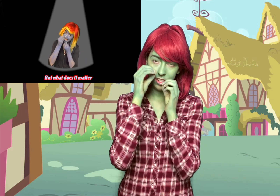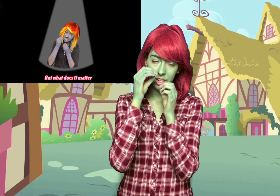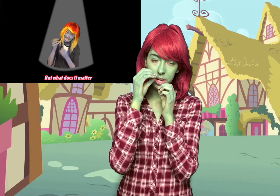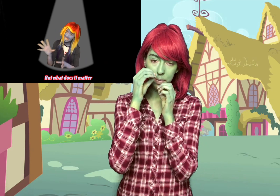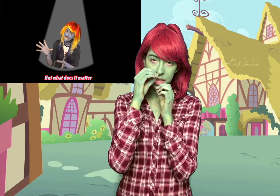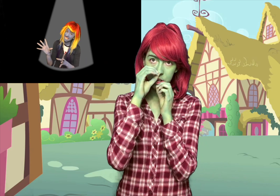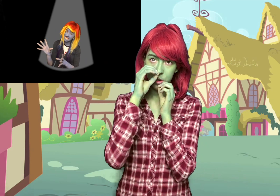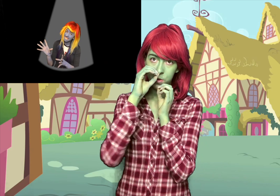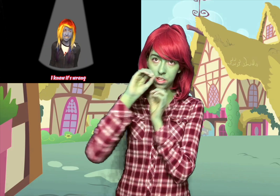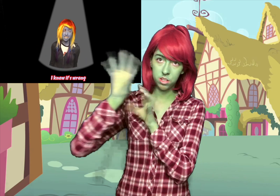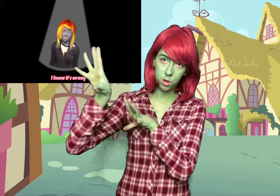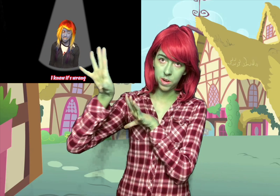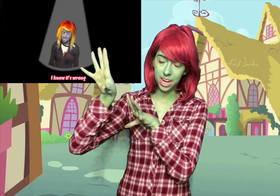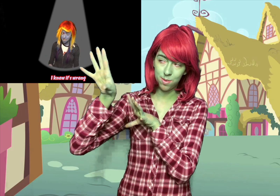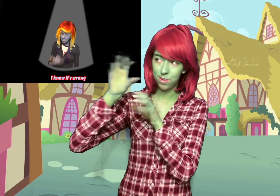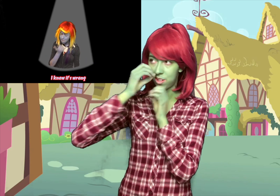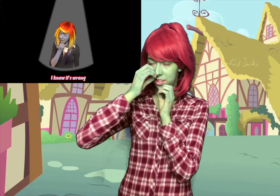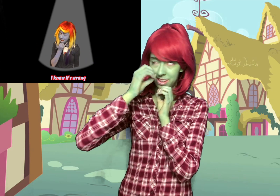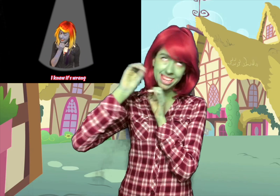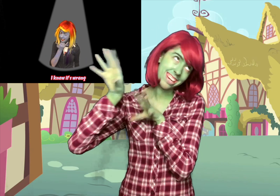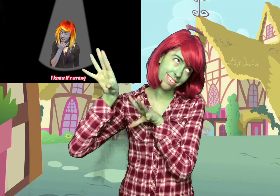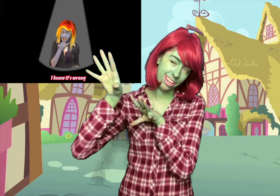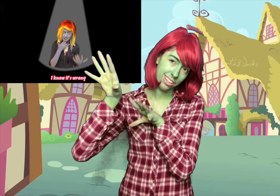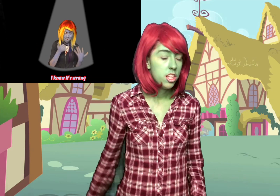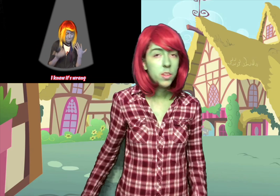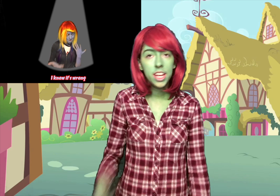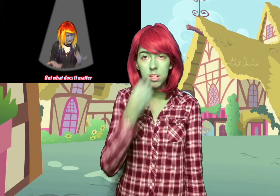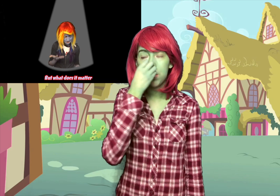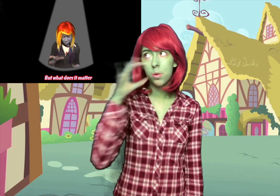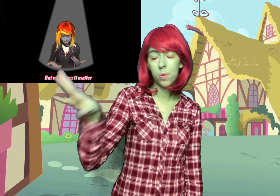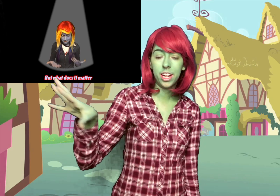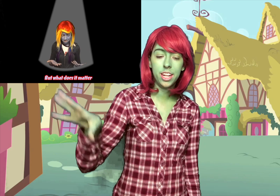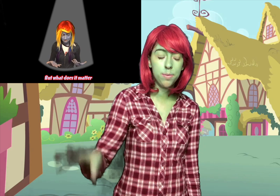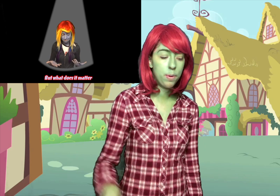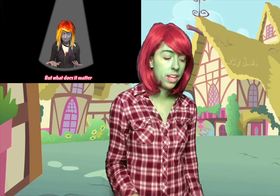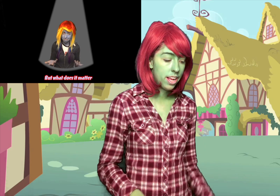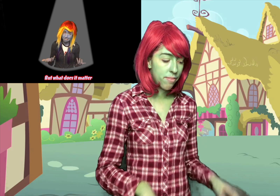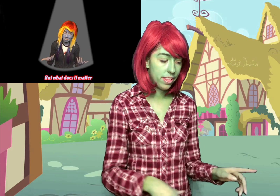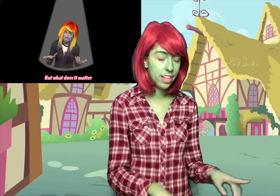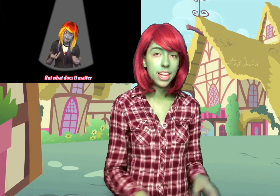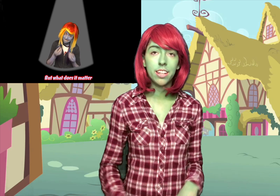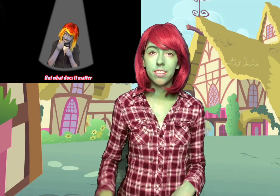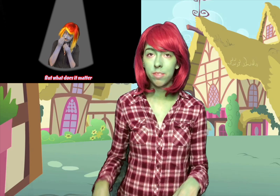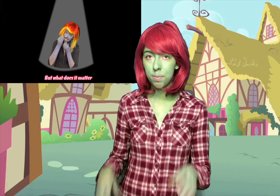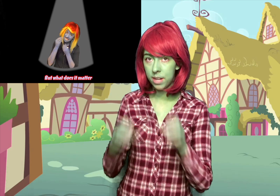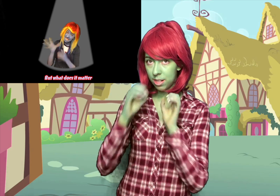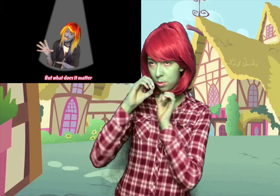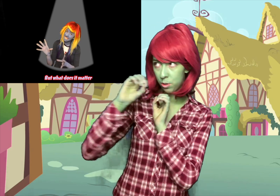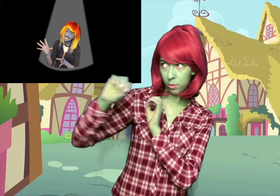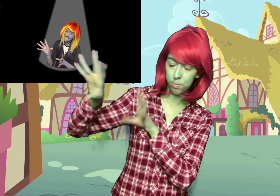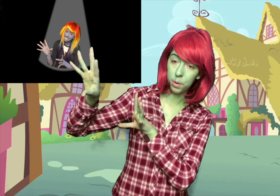starting by the nose and going out I-DONT-CARE you can do it with one hand but i felt like rainbow dash would do it with both